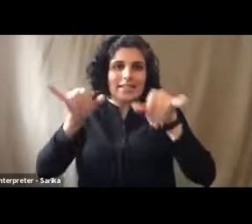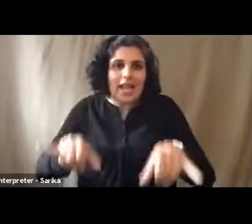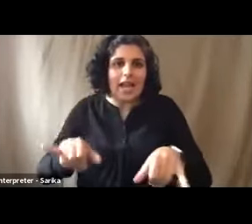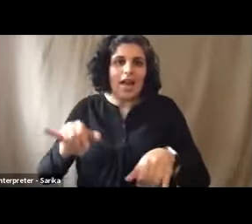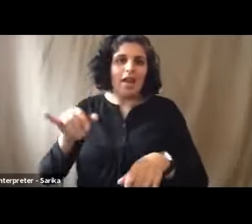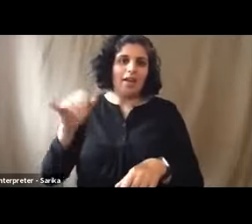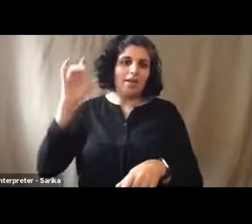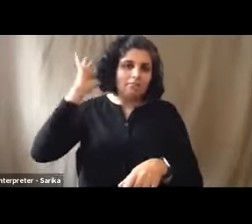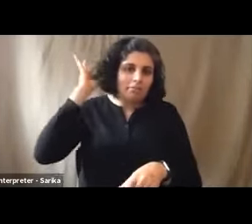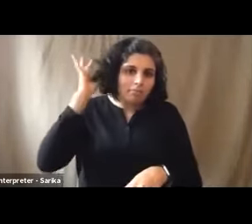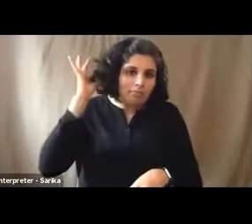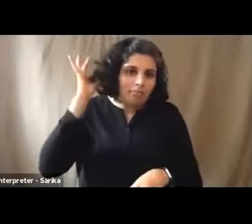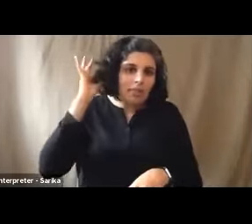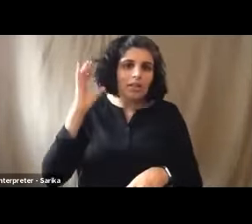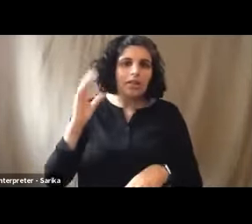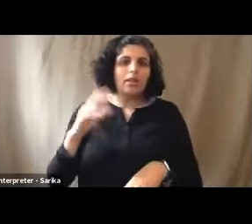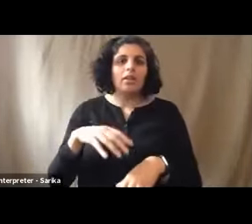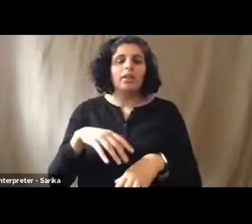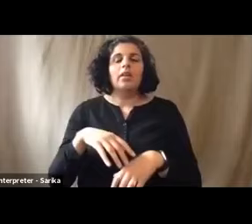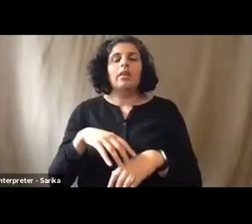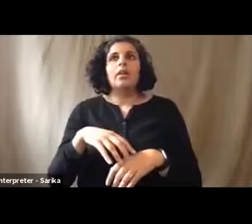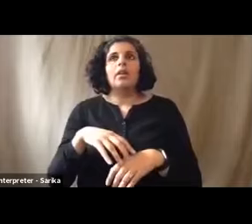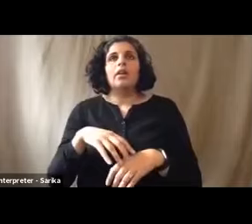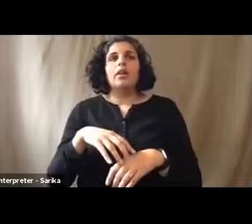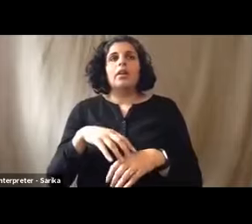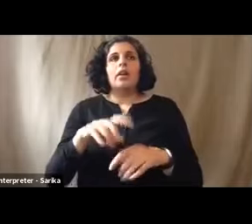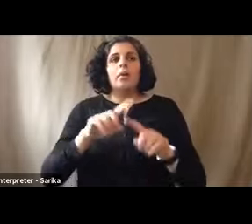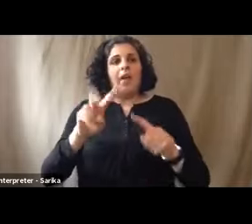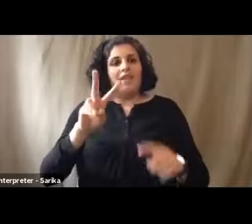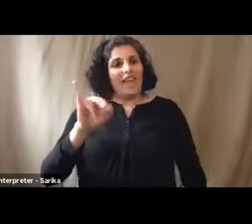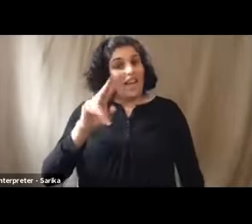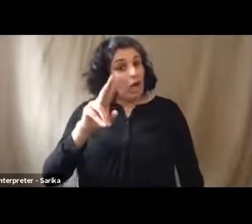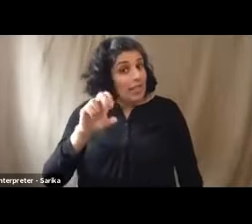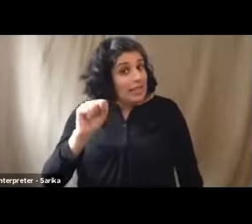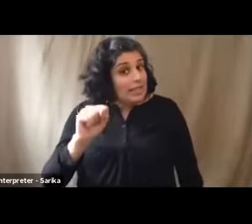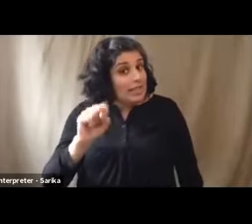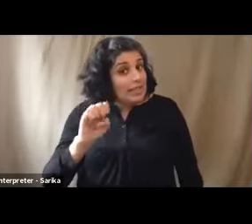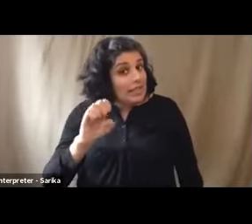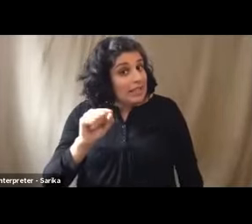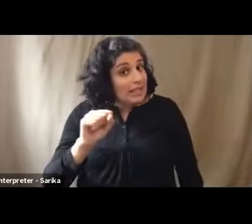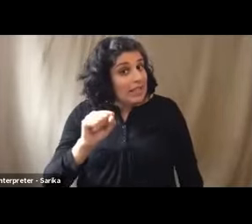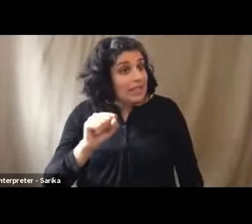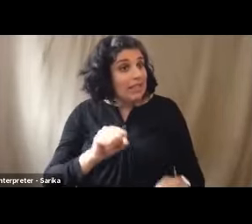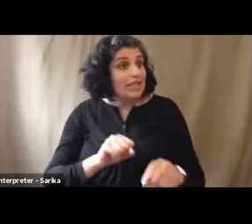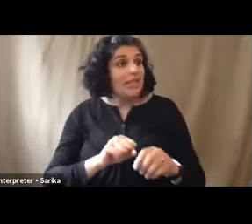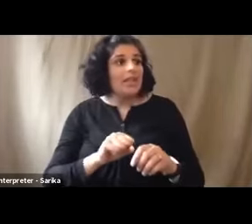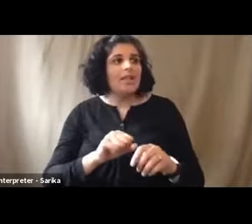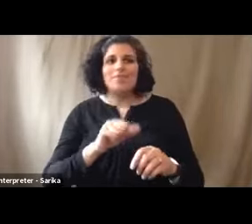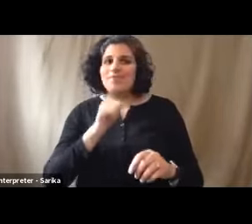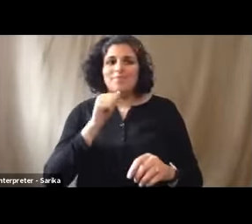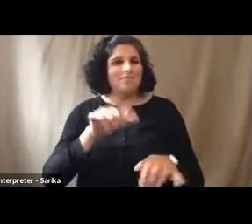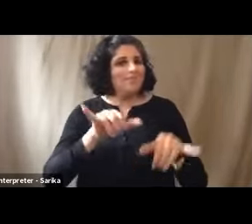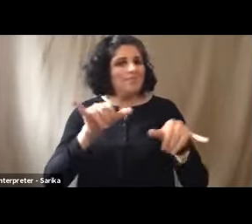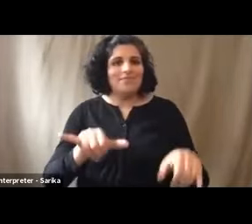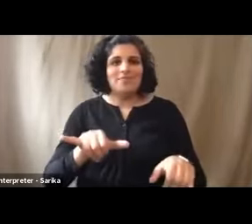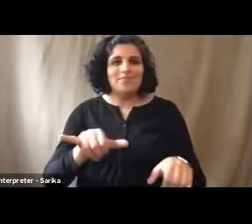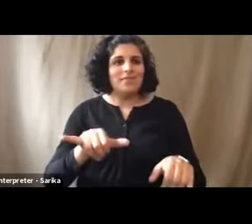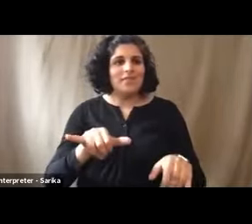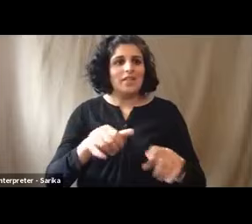viruses, including the virus that causes COVID-19, can spread to people from the skin or hair of pets.